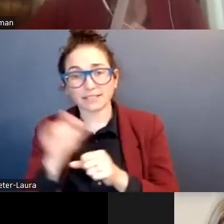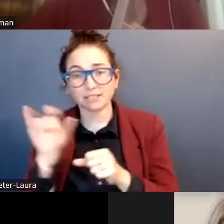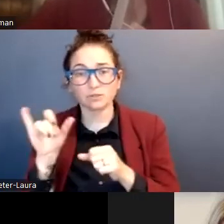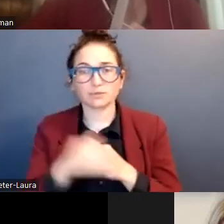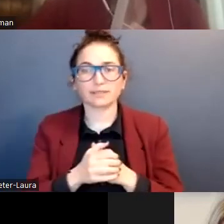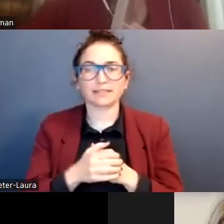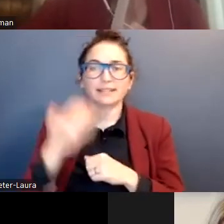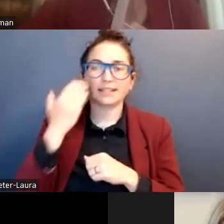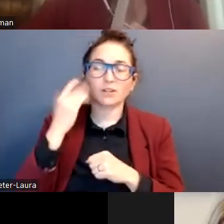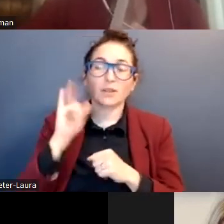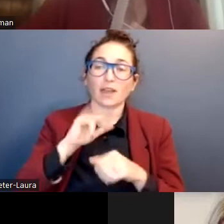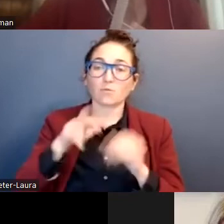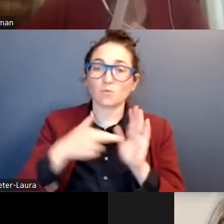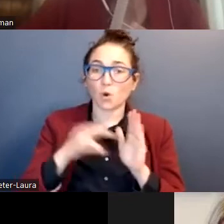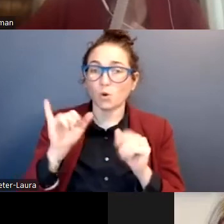pulsed me there's lots of great conversation happening in the